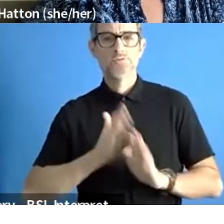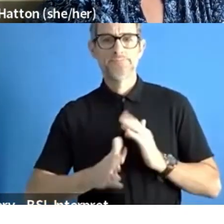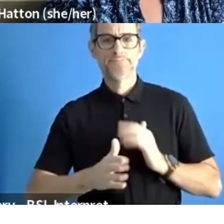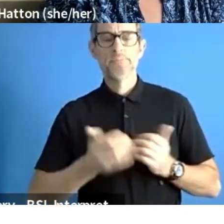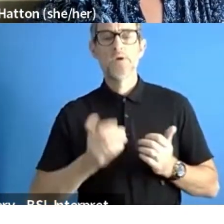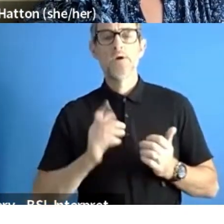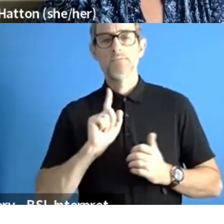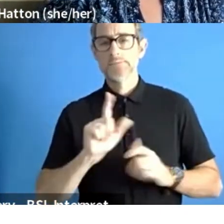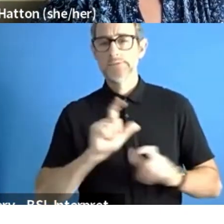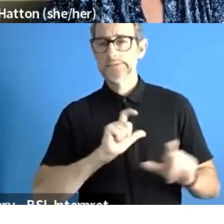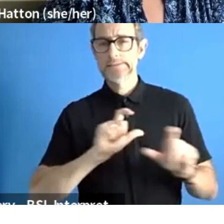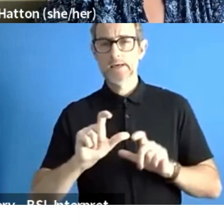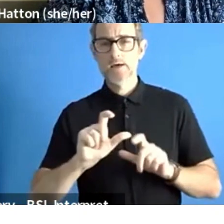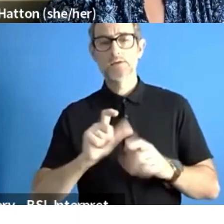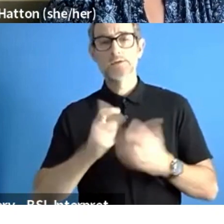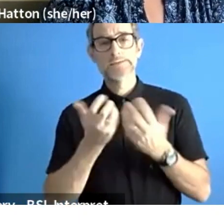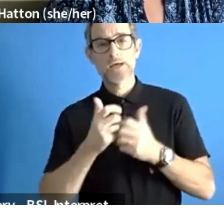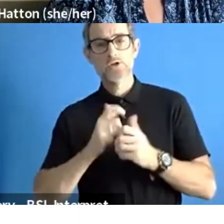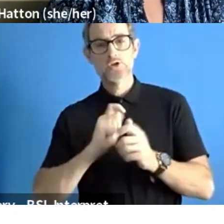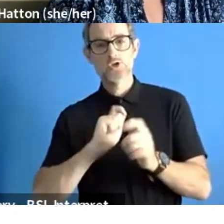Things will change, technology changes.